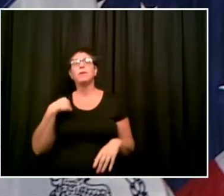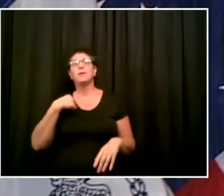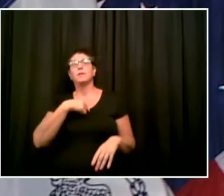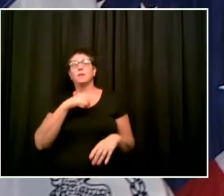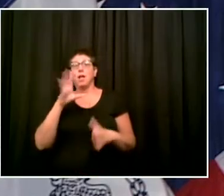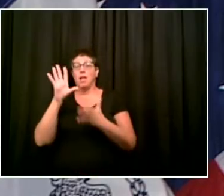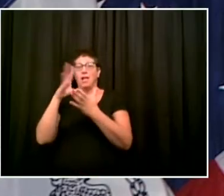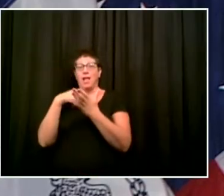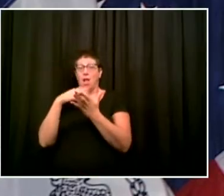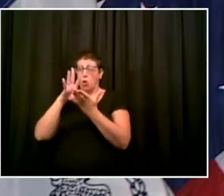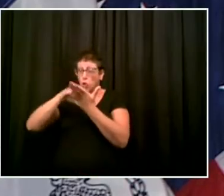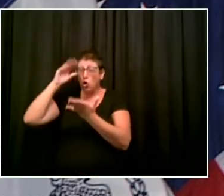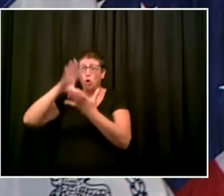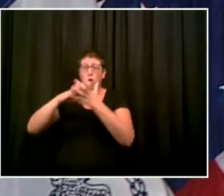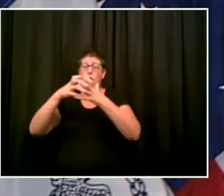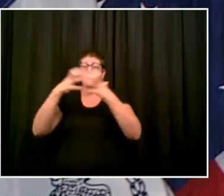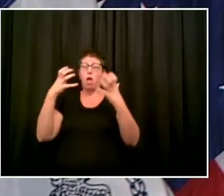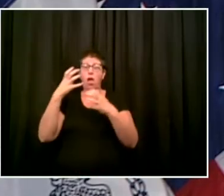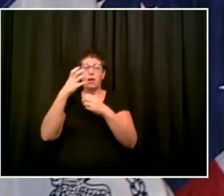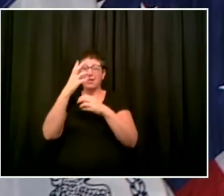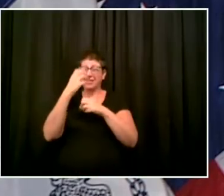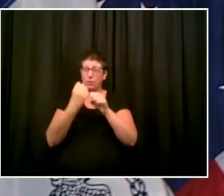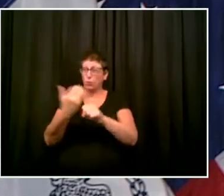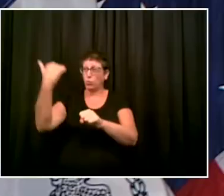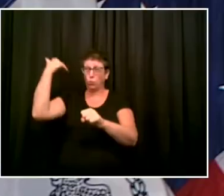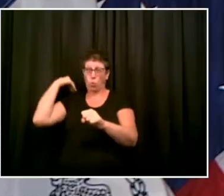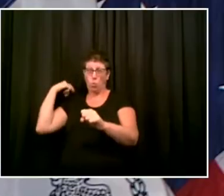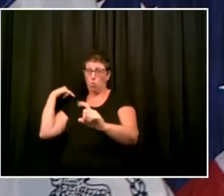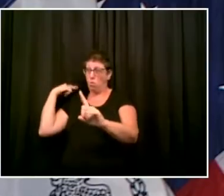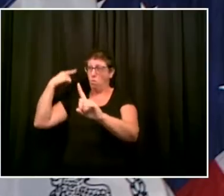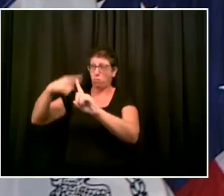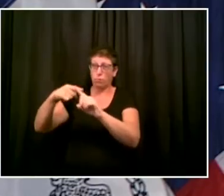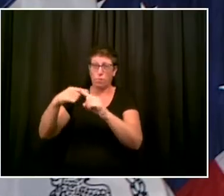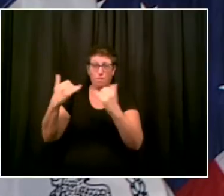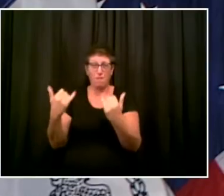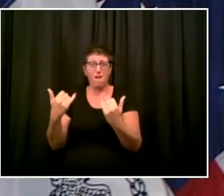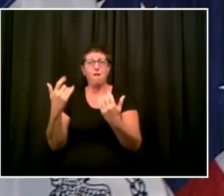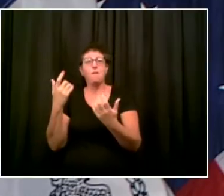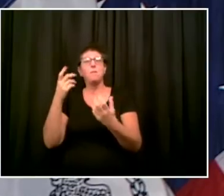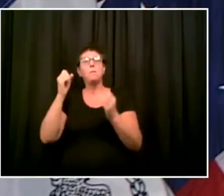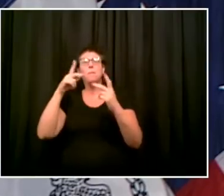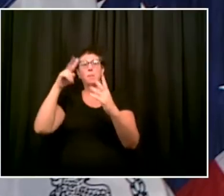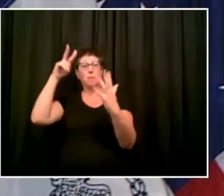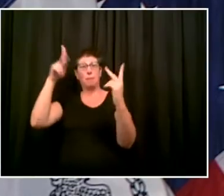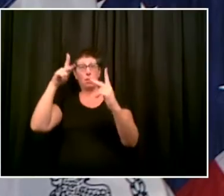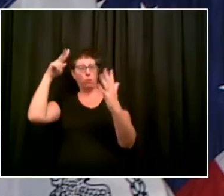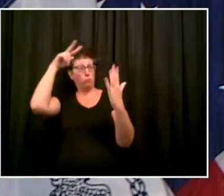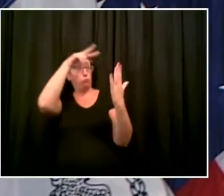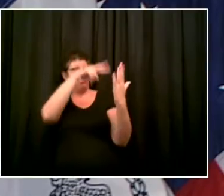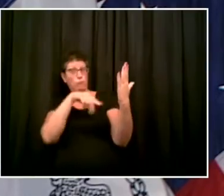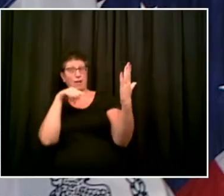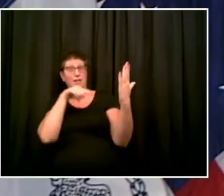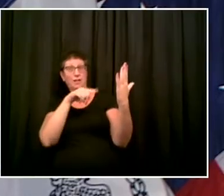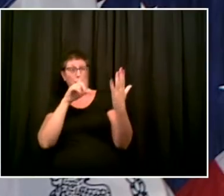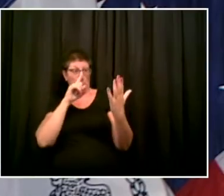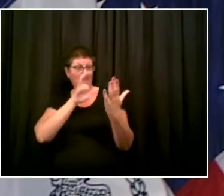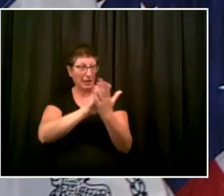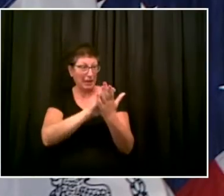OFFICERS ARE ODING. WE JUST HAVE TO DO IT EVERY SINGLE DAY, PEOPLE DON'T